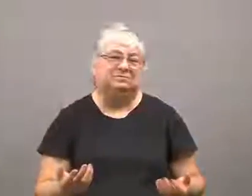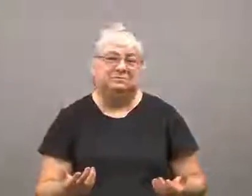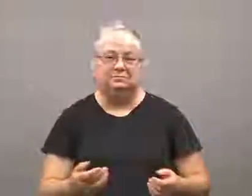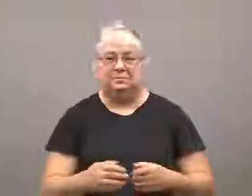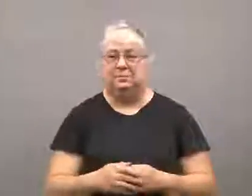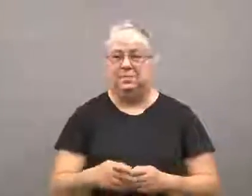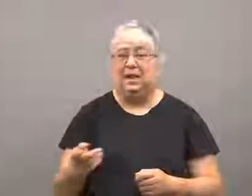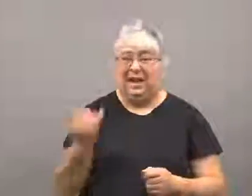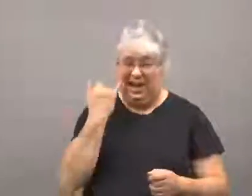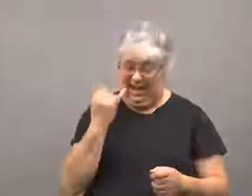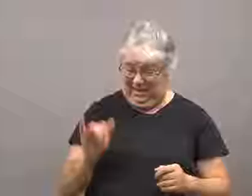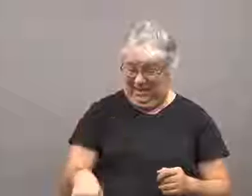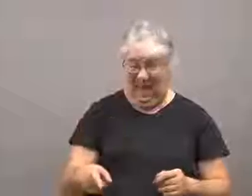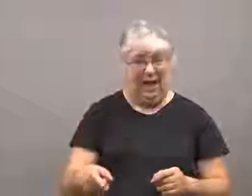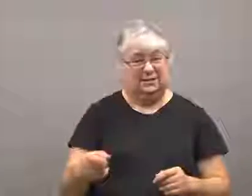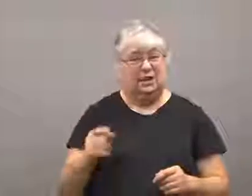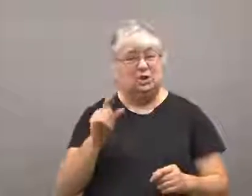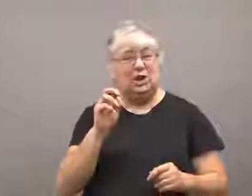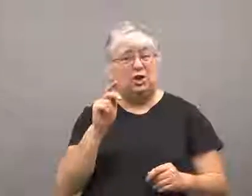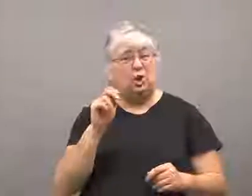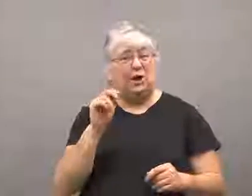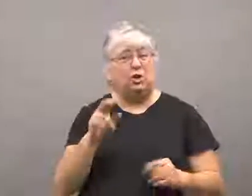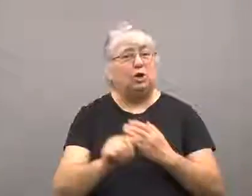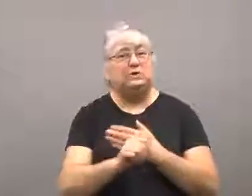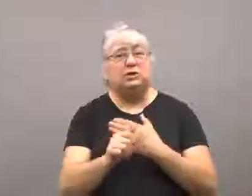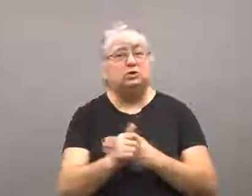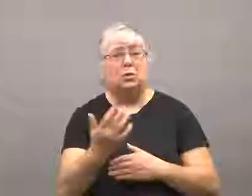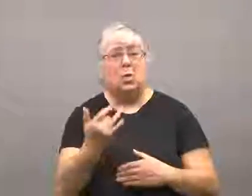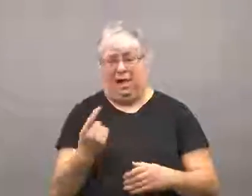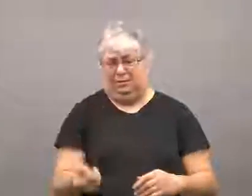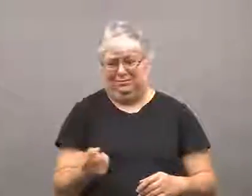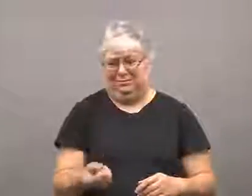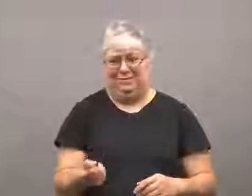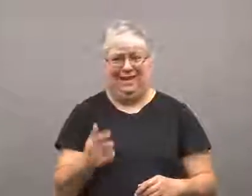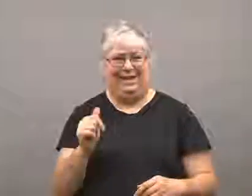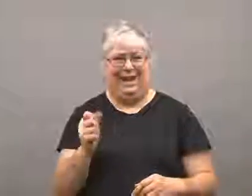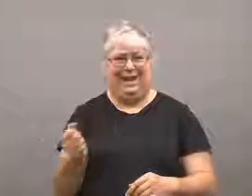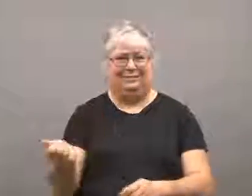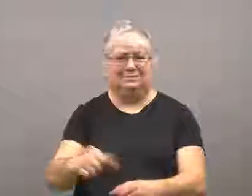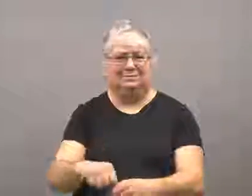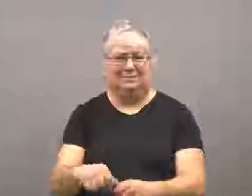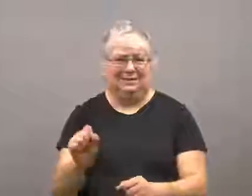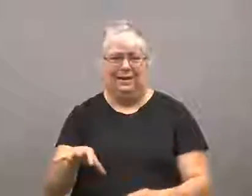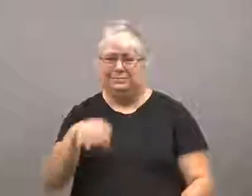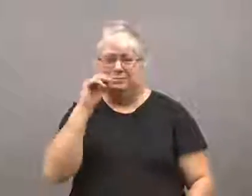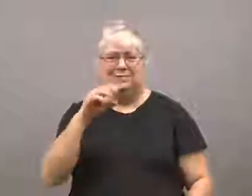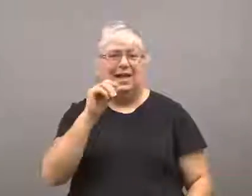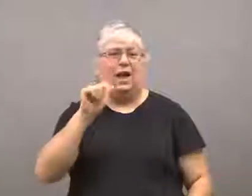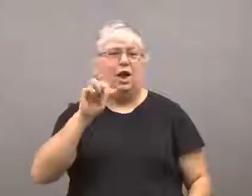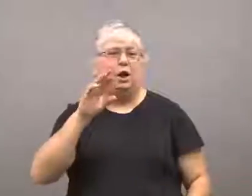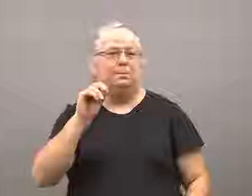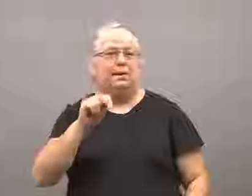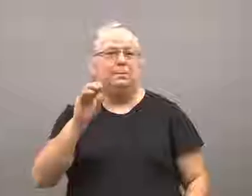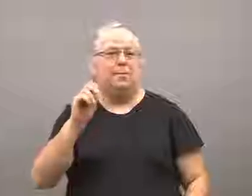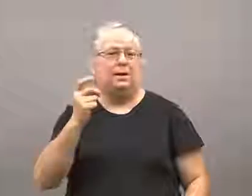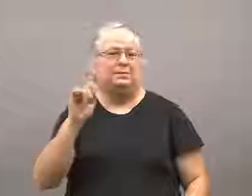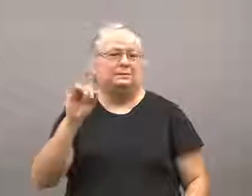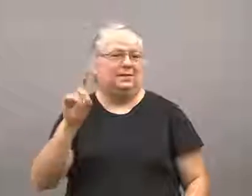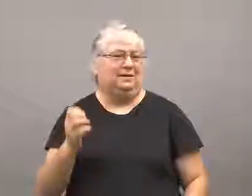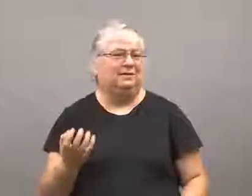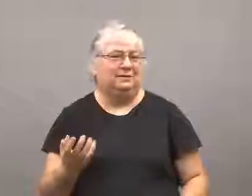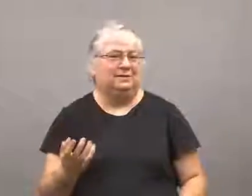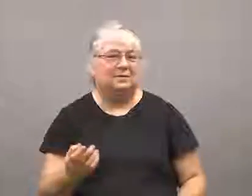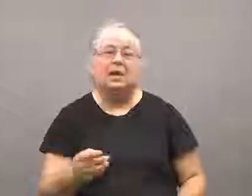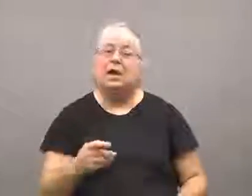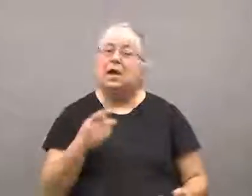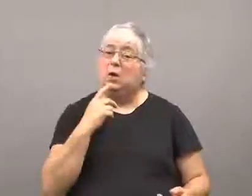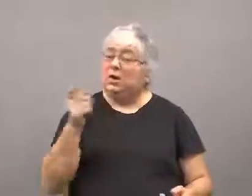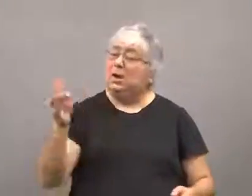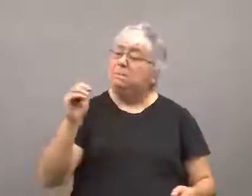Generators run on gas, and give off carbon monoxide.